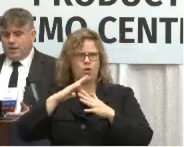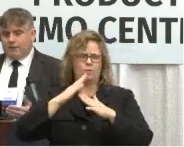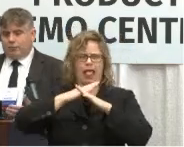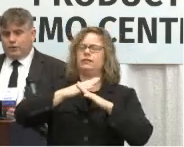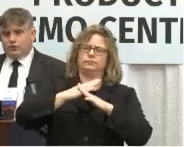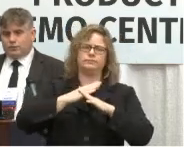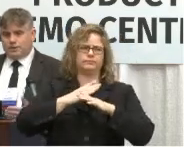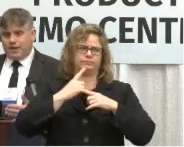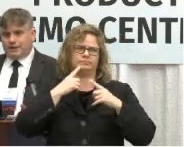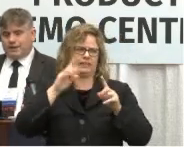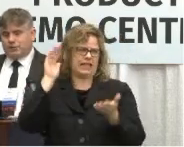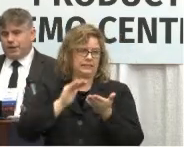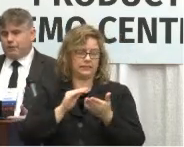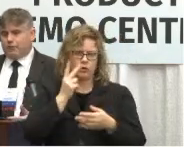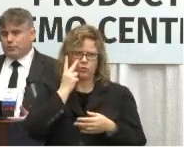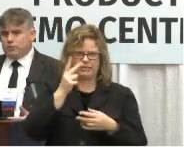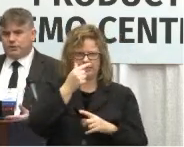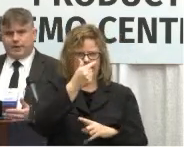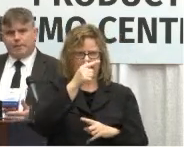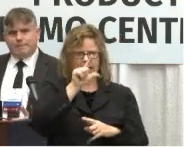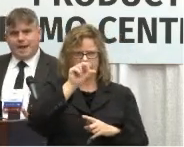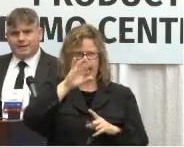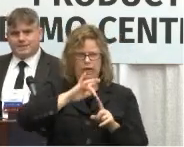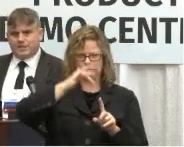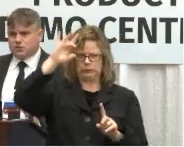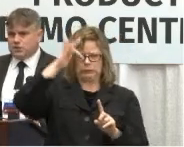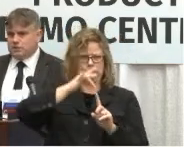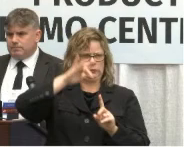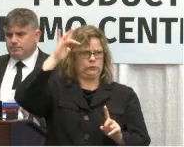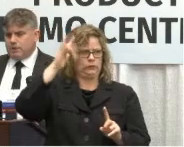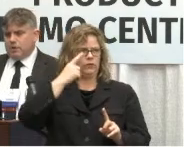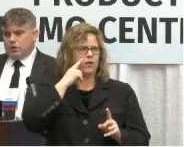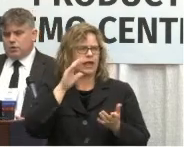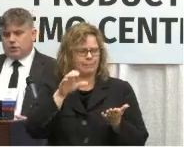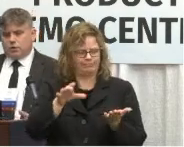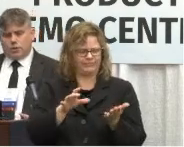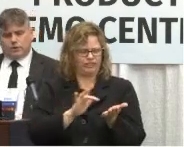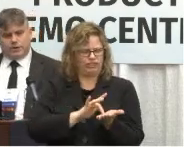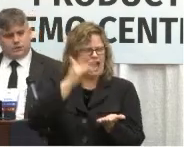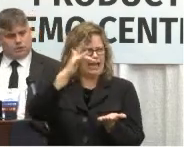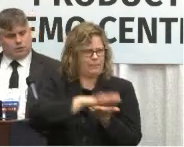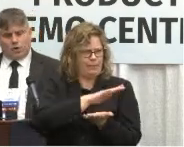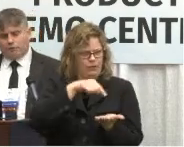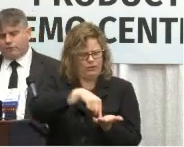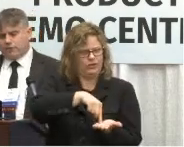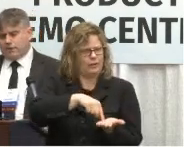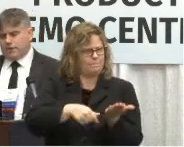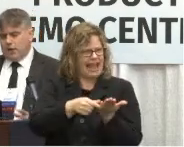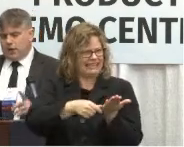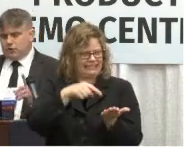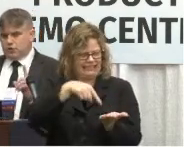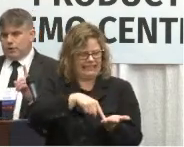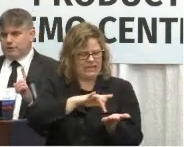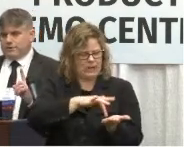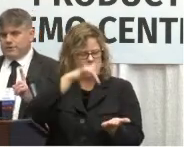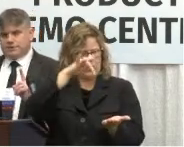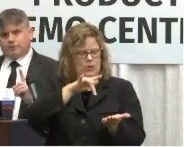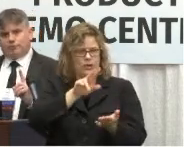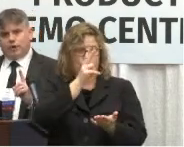If we do see any glare from using a magazine sheet, you can quickly turn off the two LEDs in the front